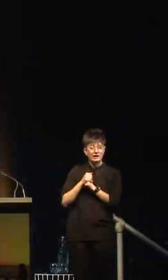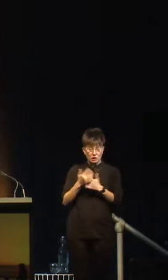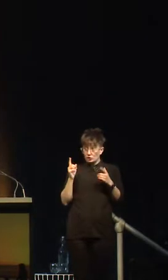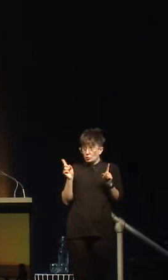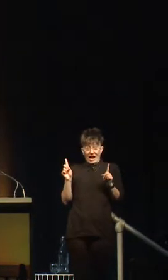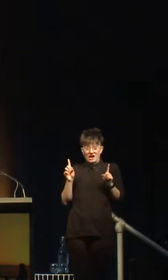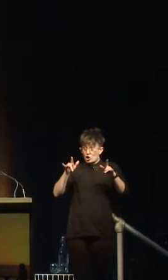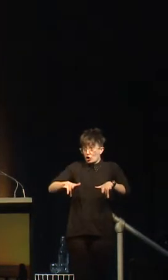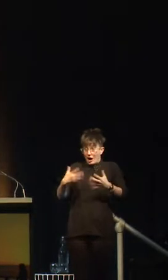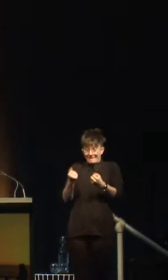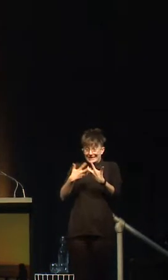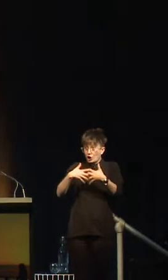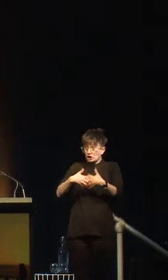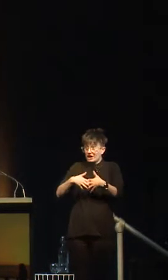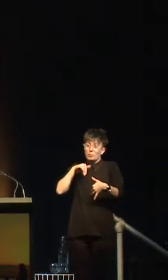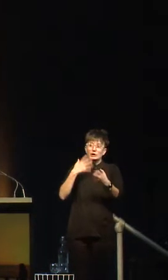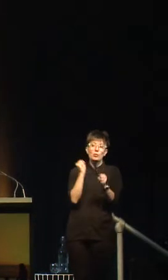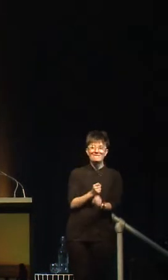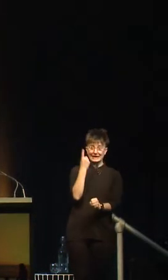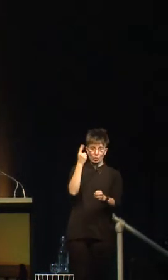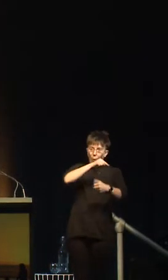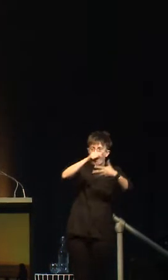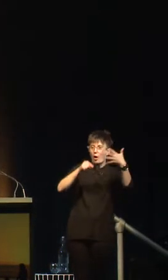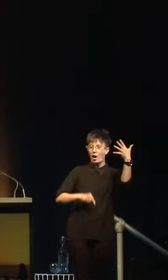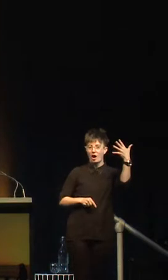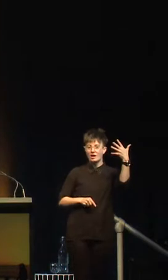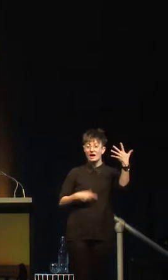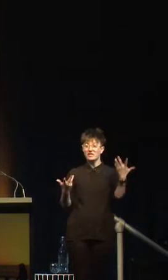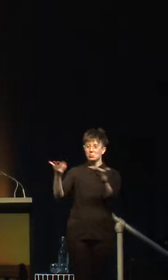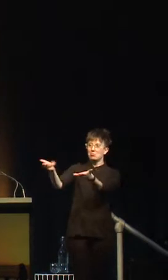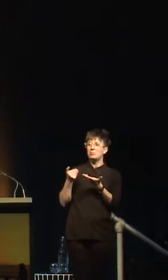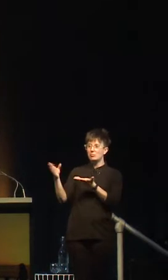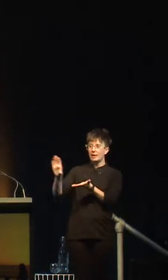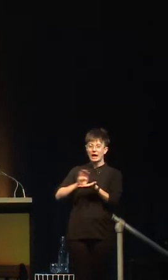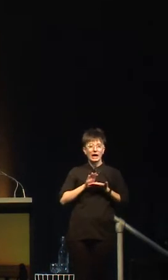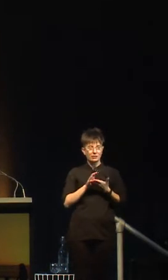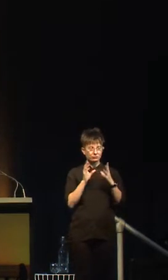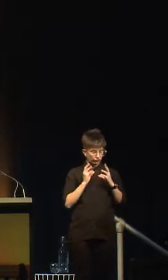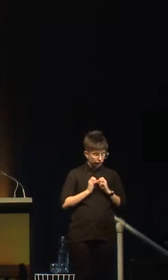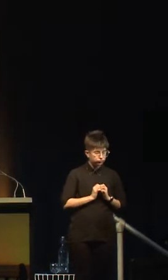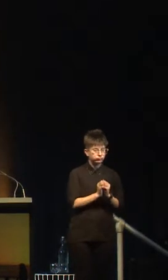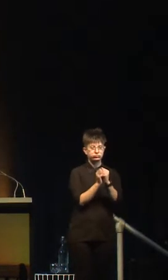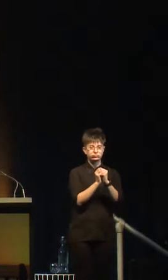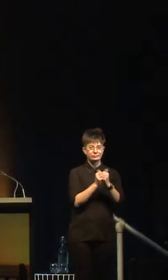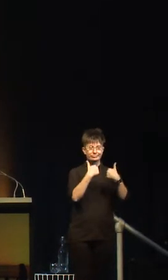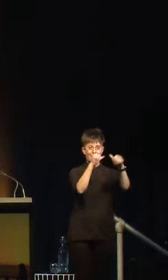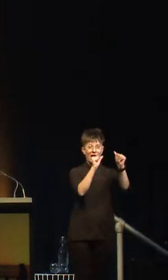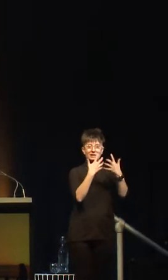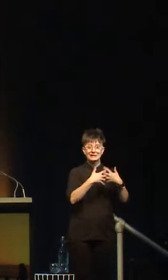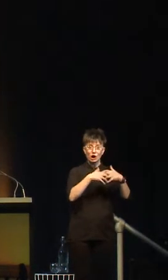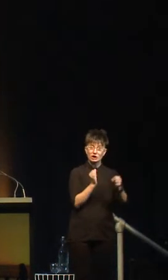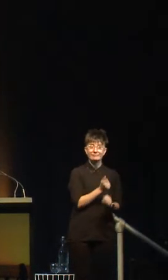that. And then they did. And they got there in less than a decade. But if they'd said,